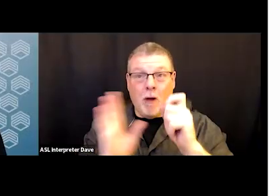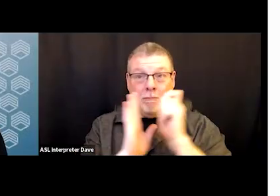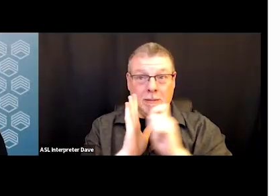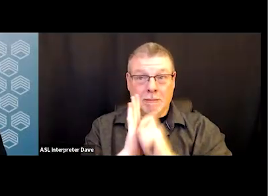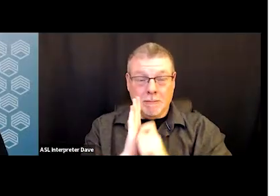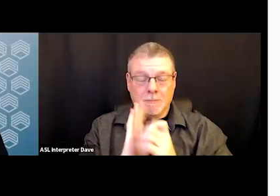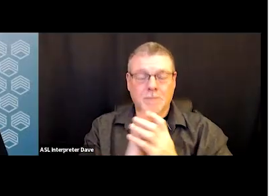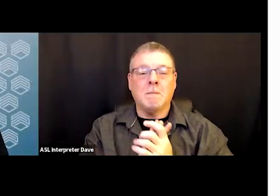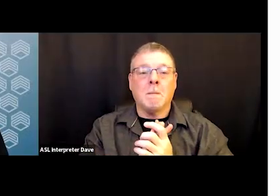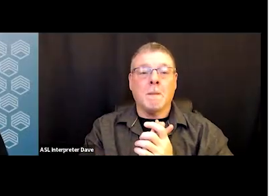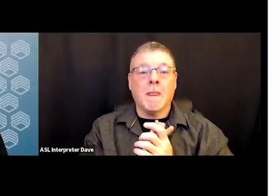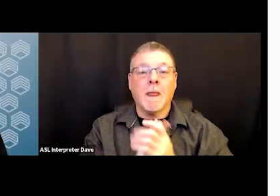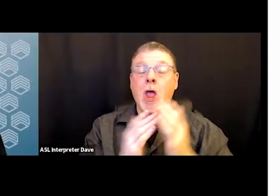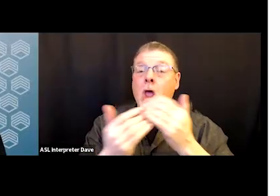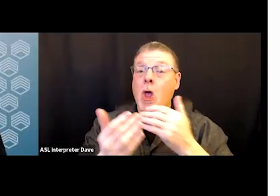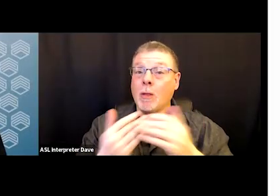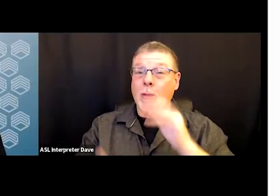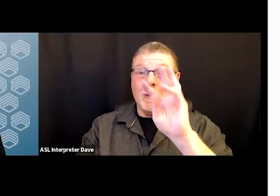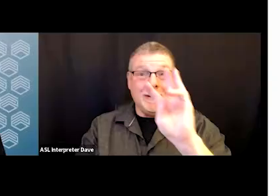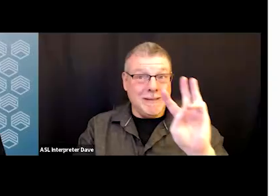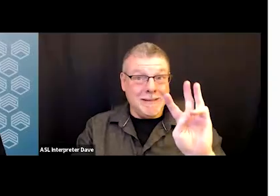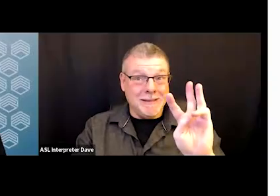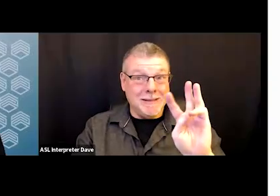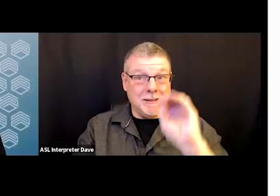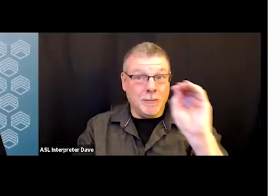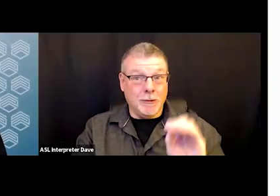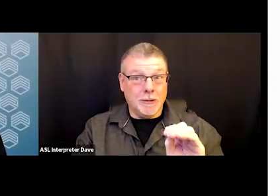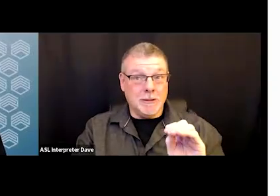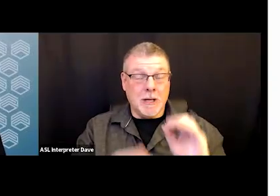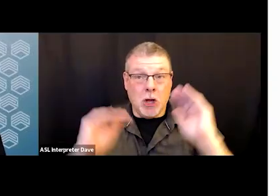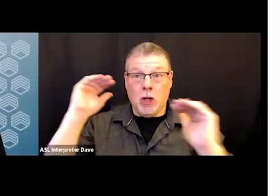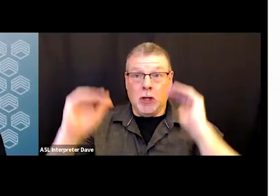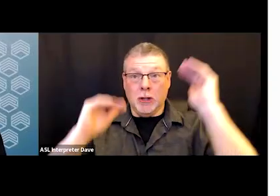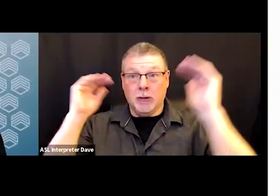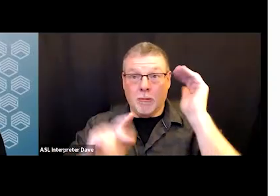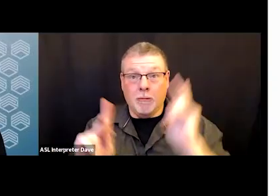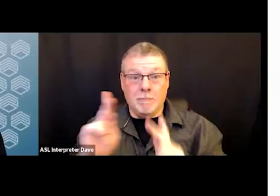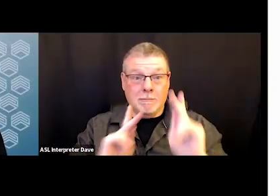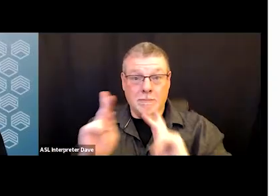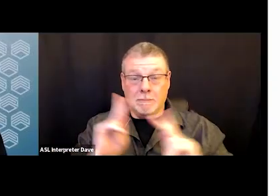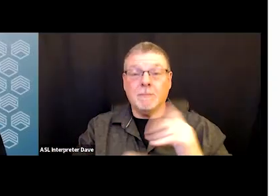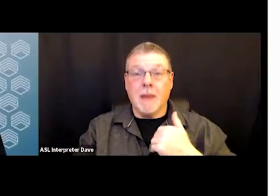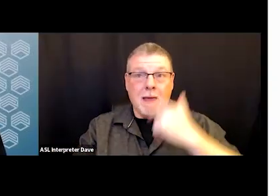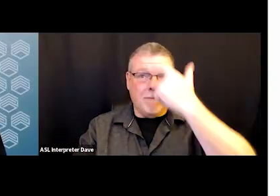And although only 6% of the adult US population has trauma history,